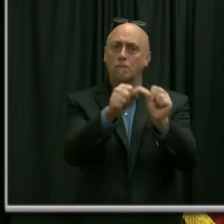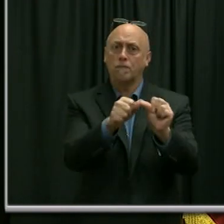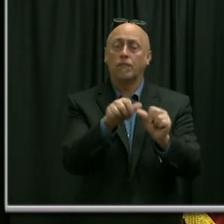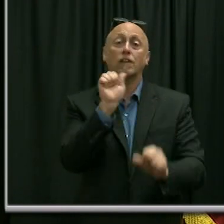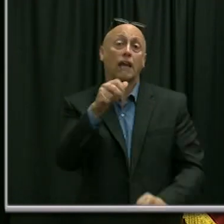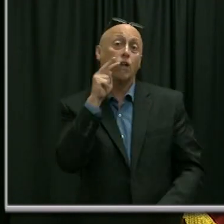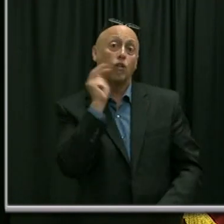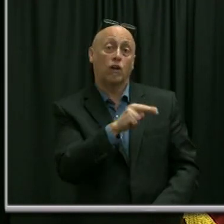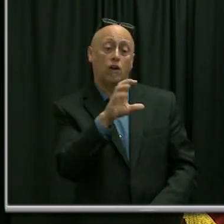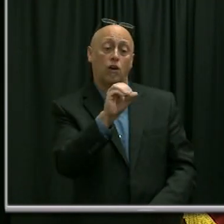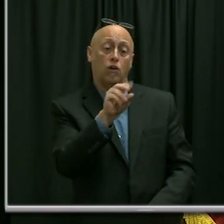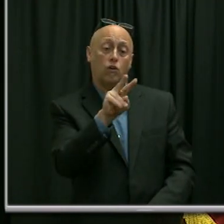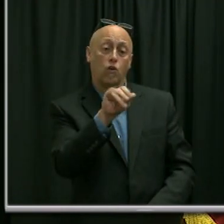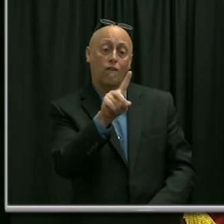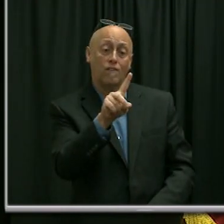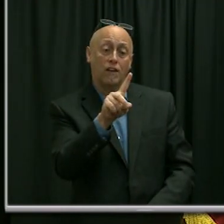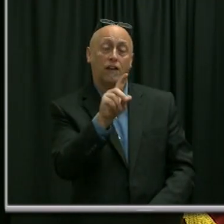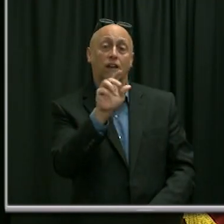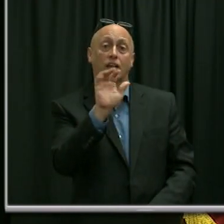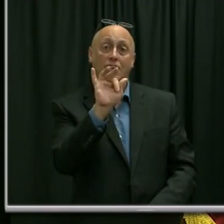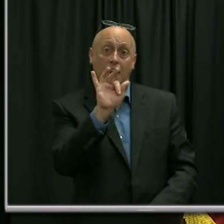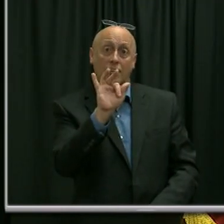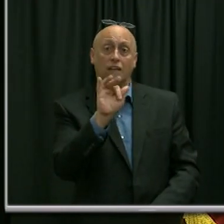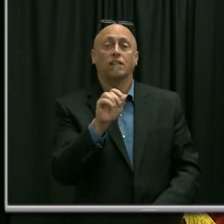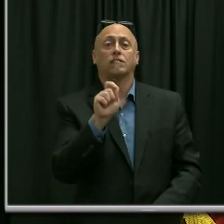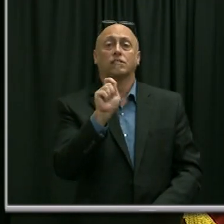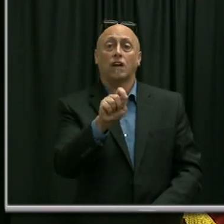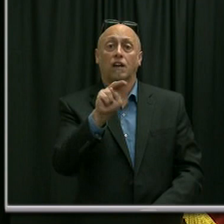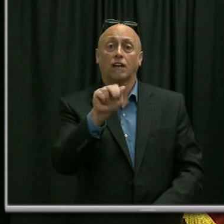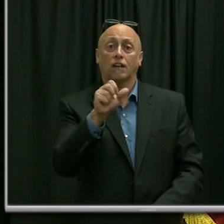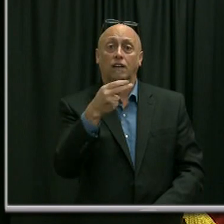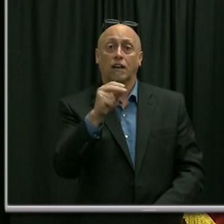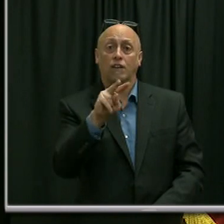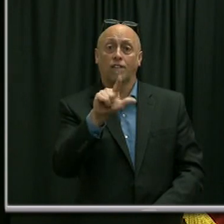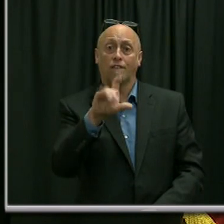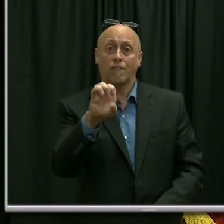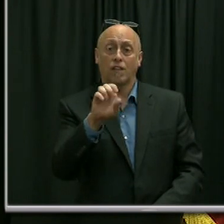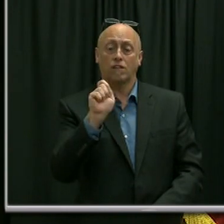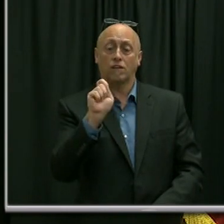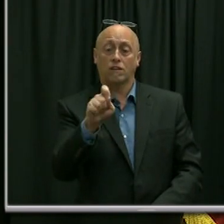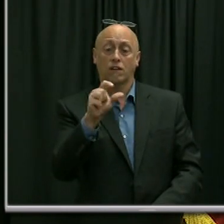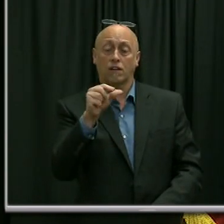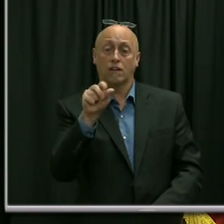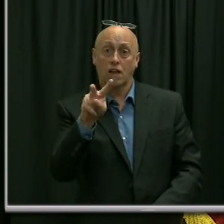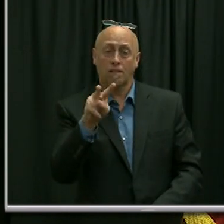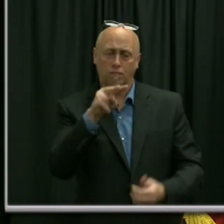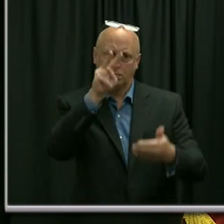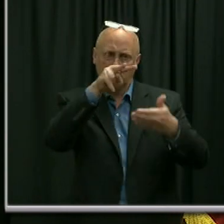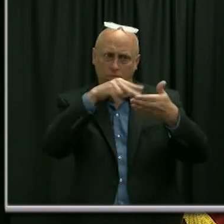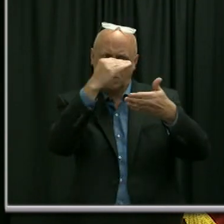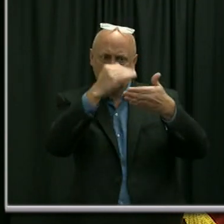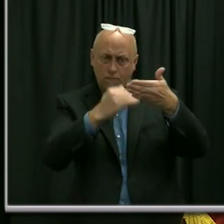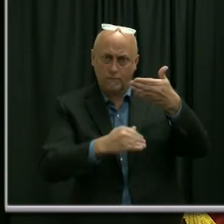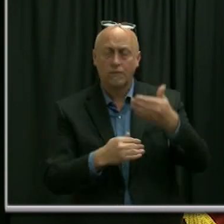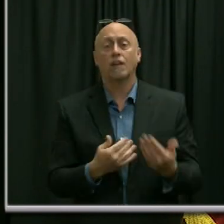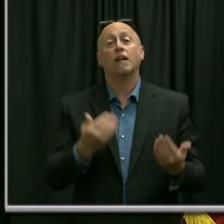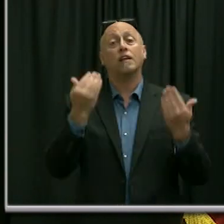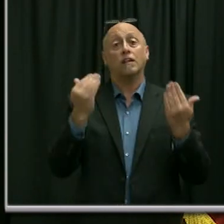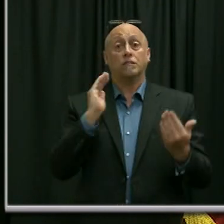COMPLETE LIST OF ESSENTIAL SERVICES BY VISITING COATED NINETEEN DOT NATIONAL DOT GOV.